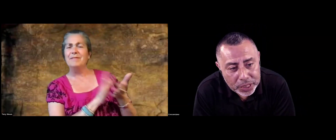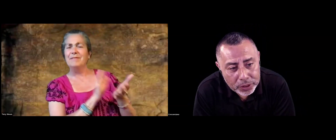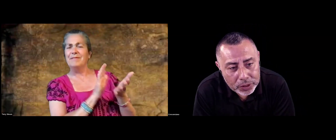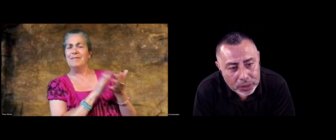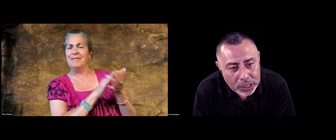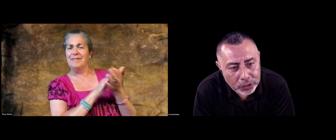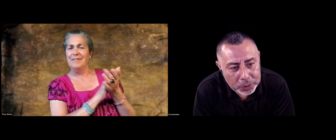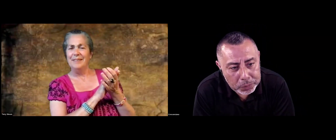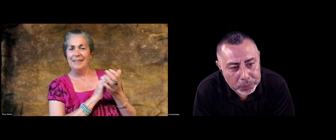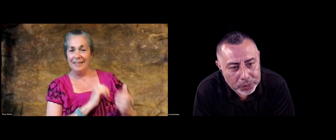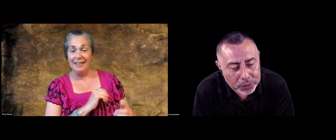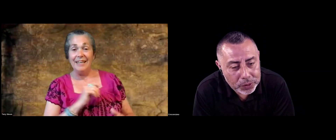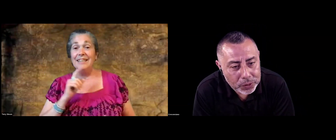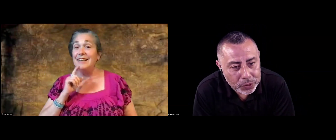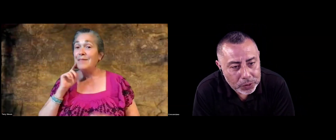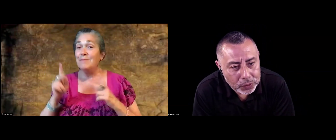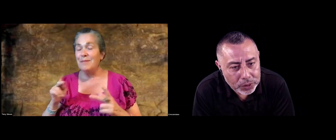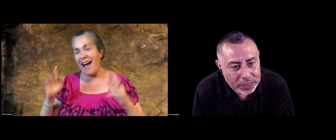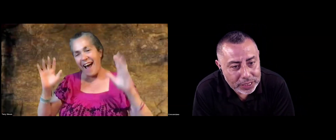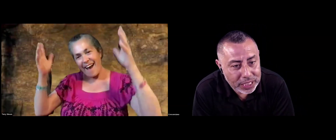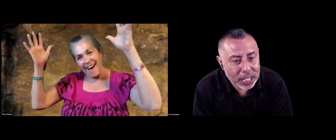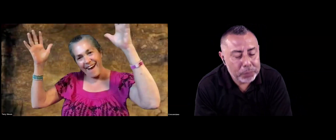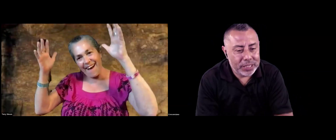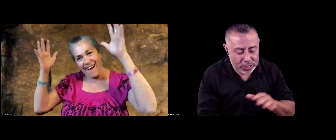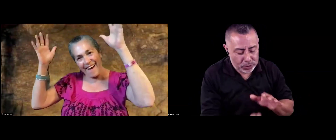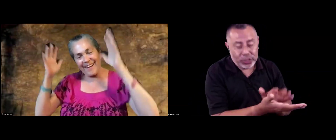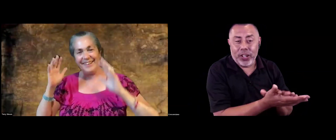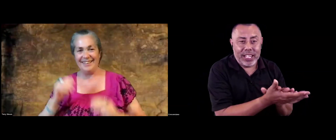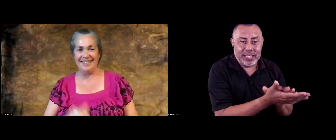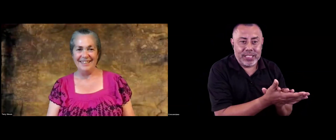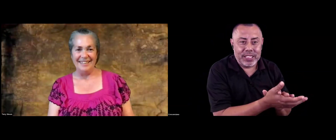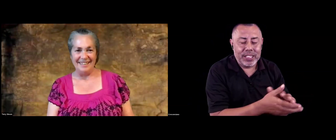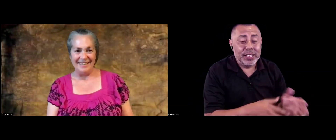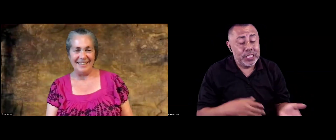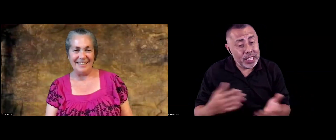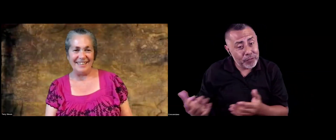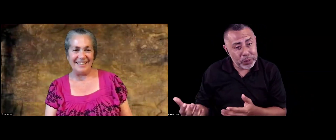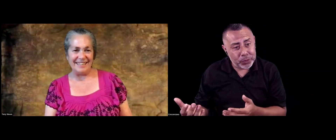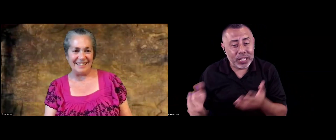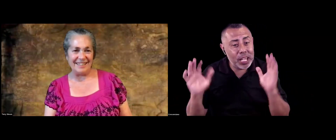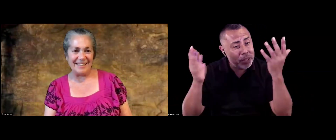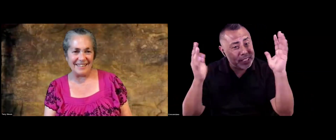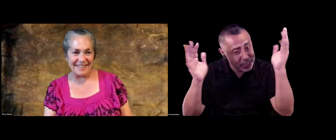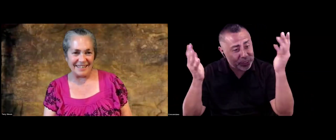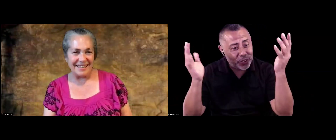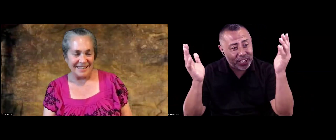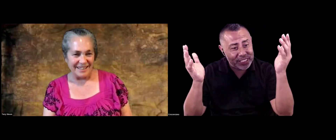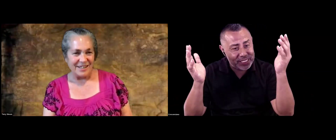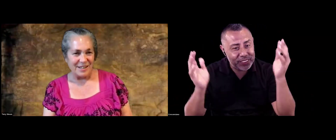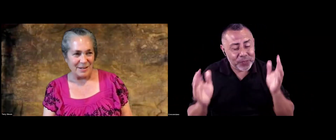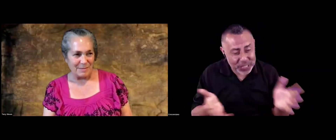When I compare hearing people Right? They clap like this with their hand. People clap like this with their hands.